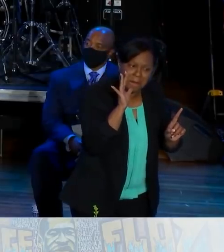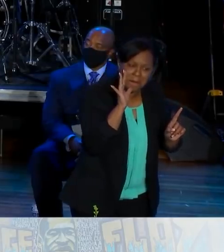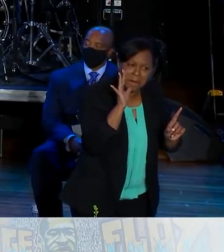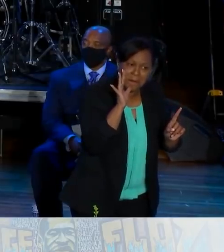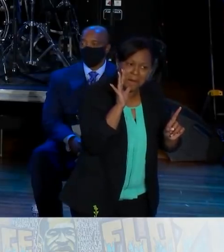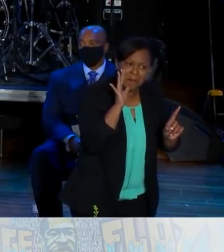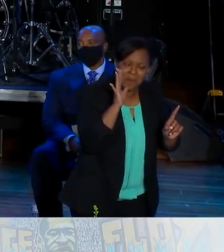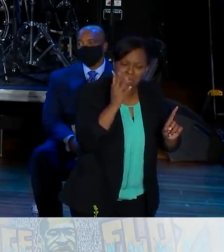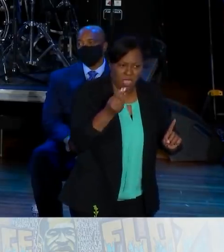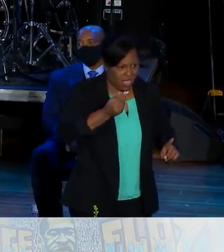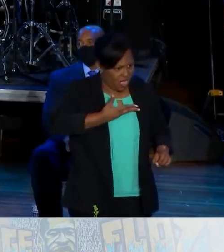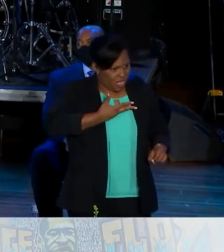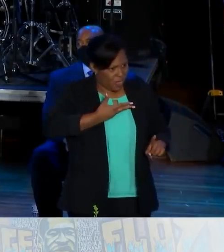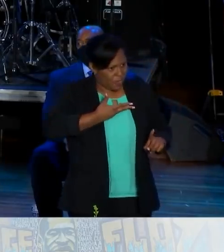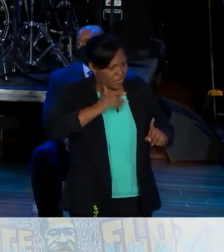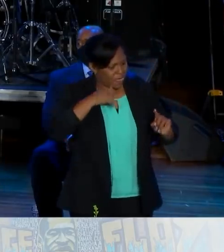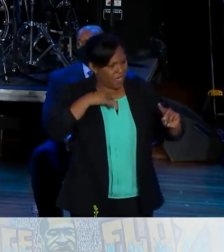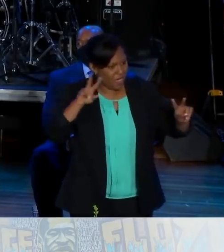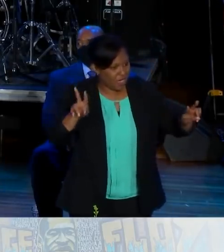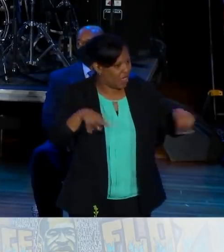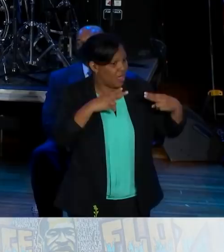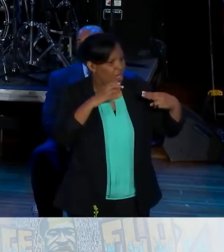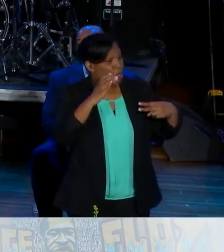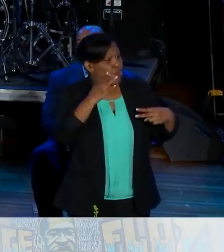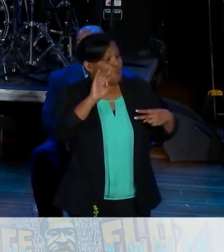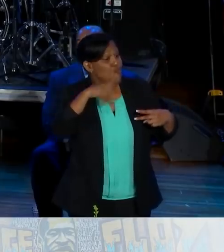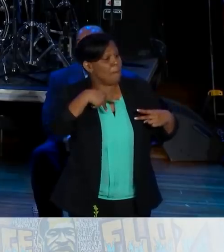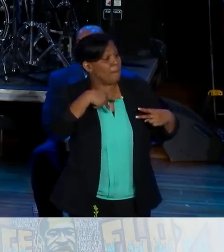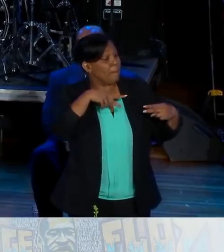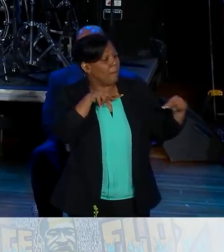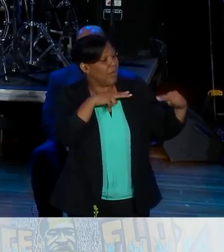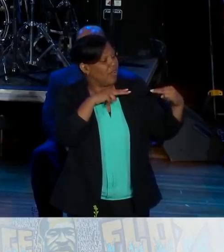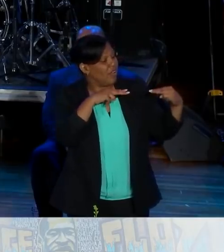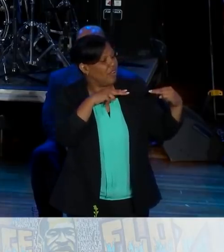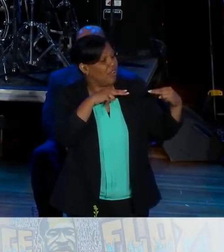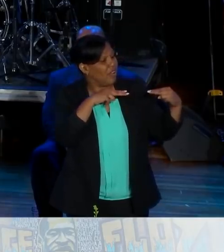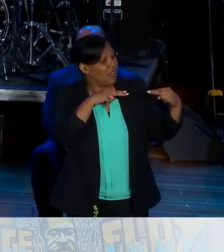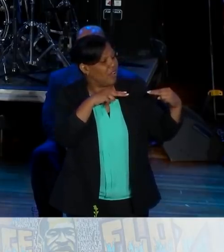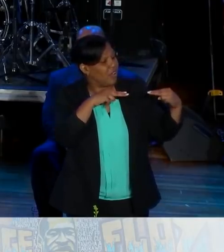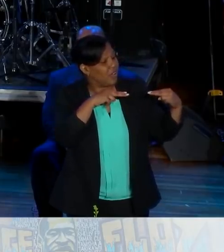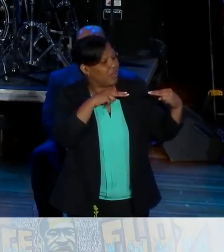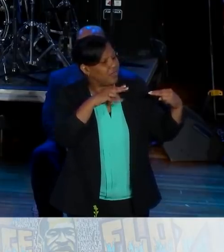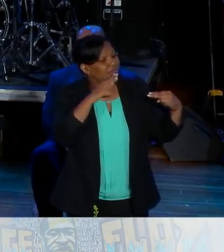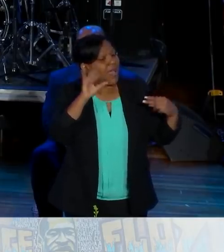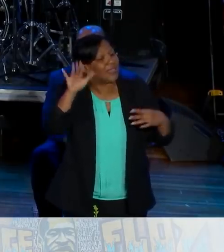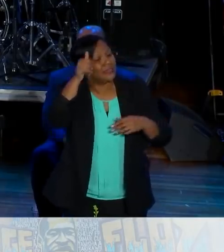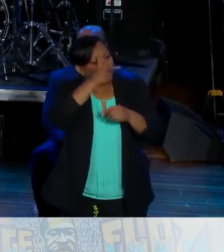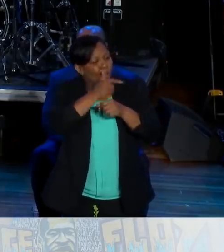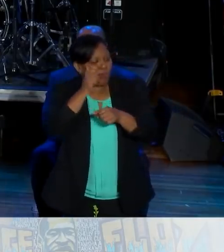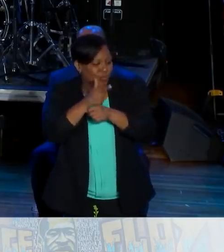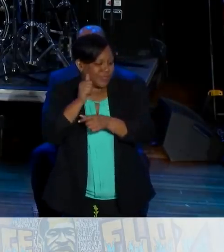HEARD THAT GEORGE AT THIS POINT OF SUFFERING THIS BRUTAL ATTACK